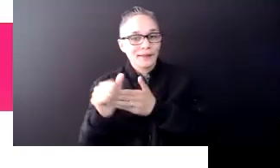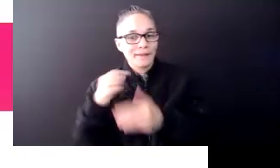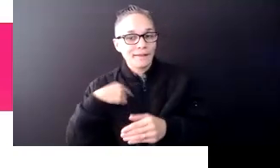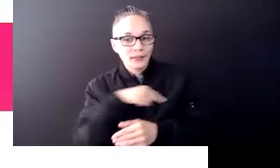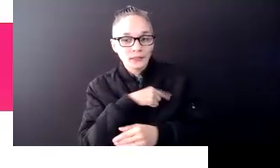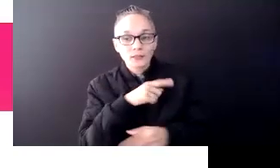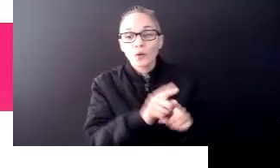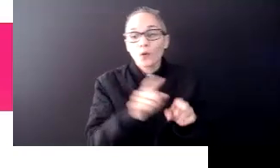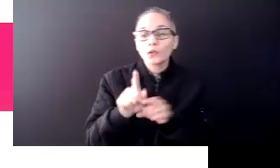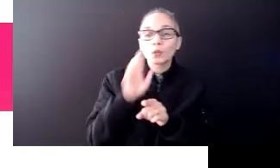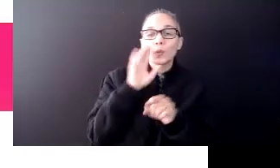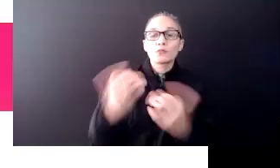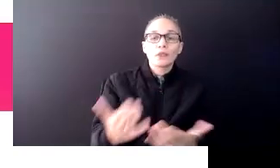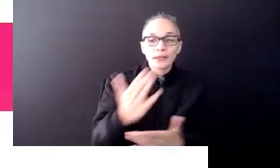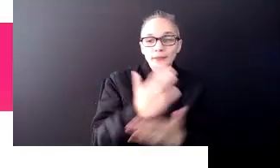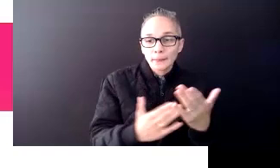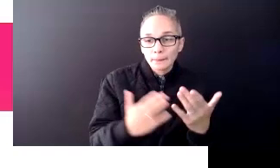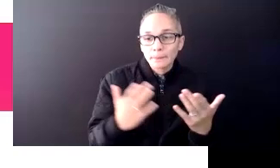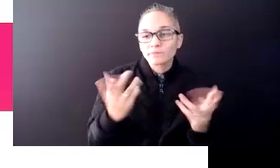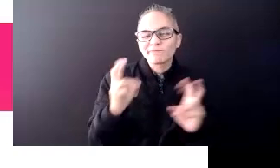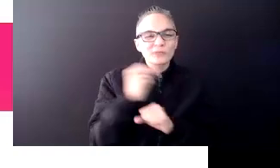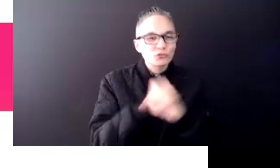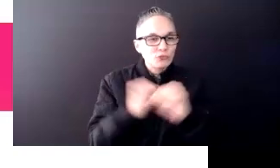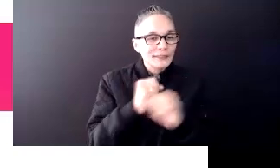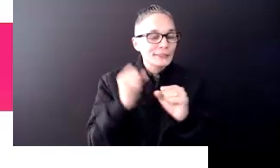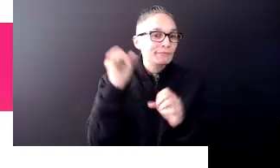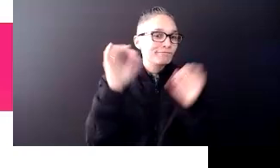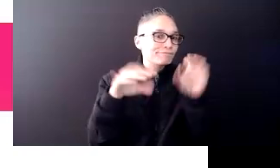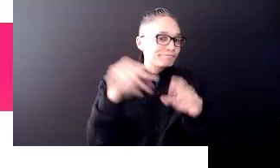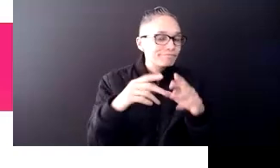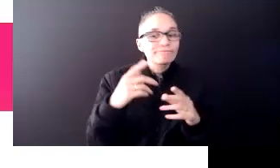We'll also provide some, strategies that are instructor initiated